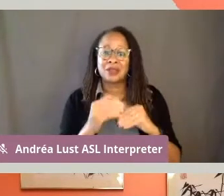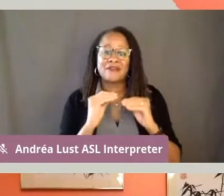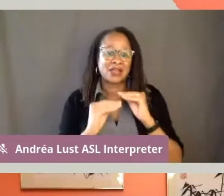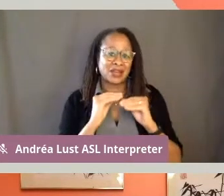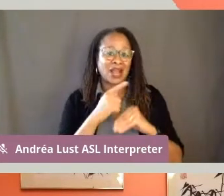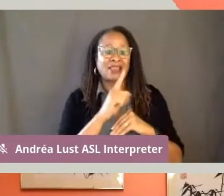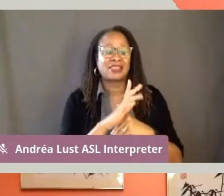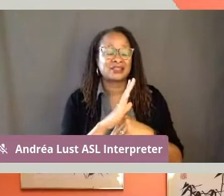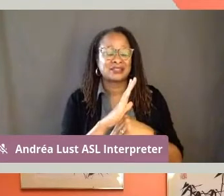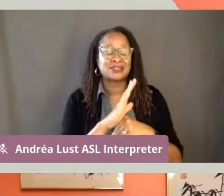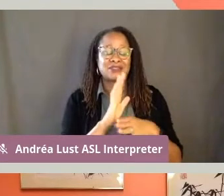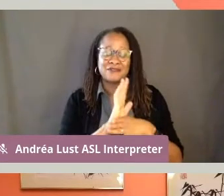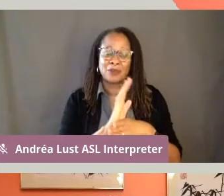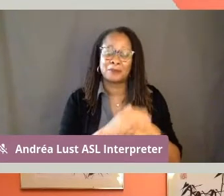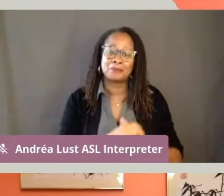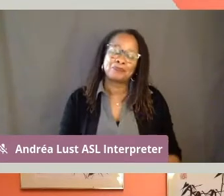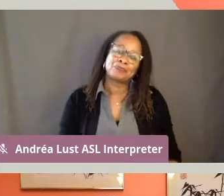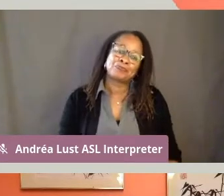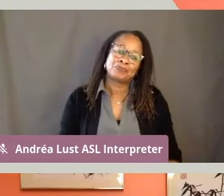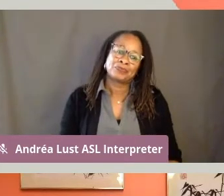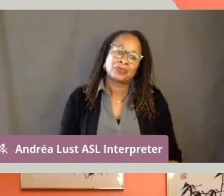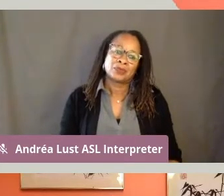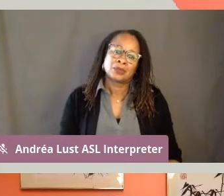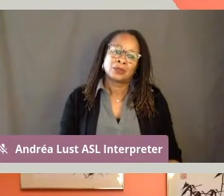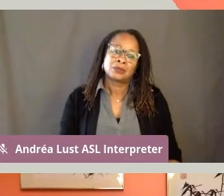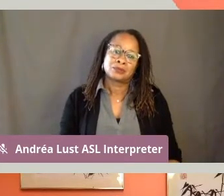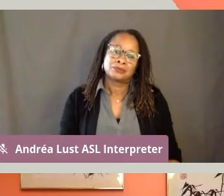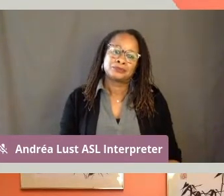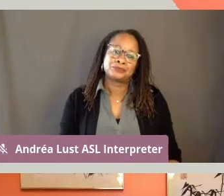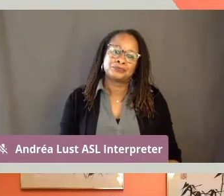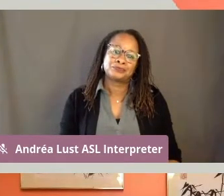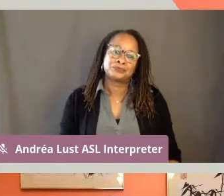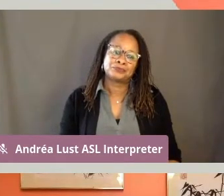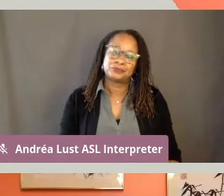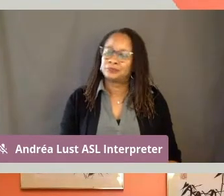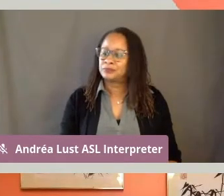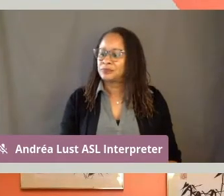And it's a really difficult thing to,